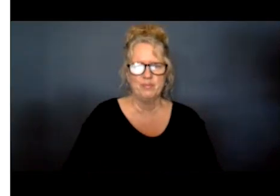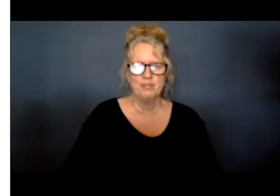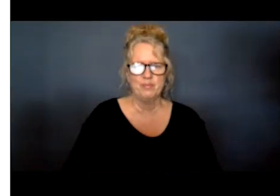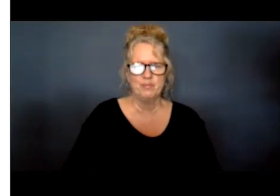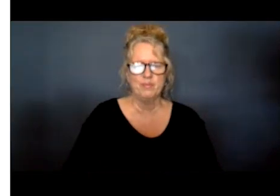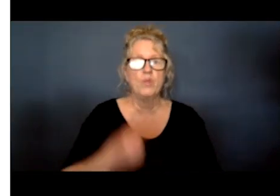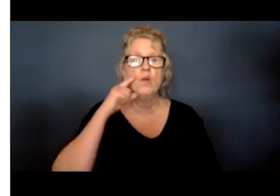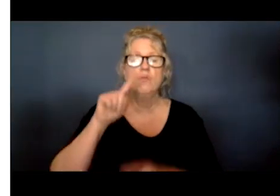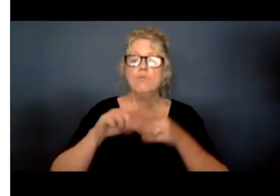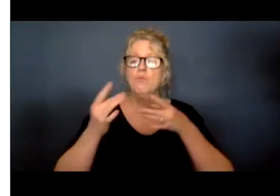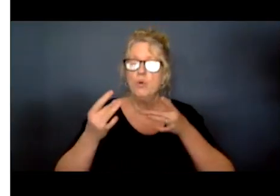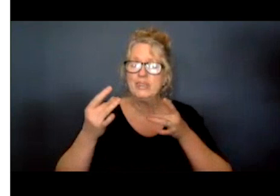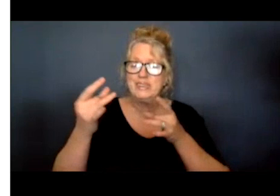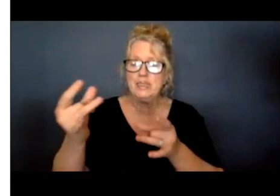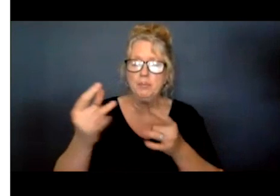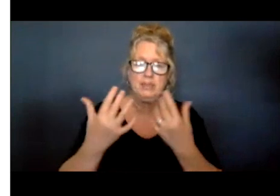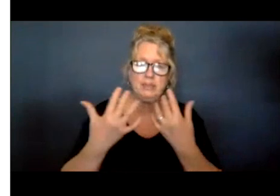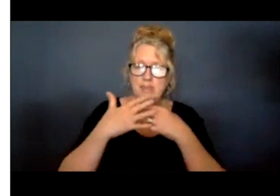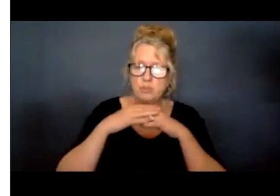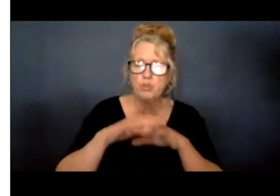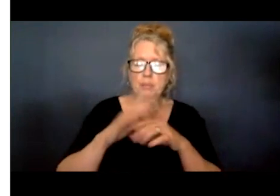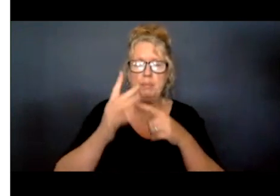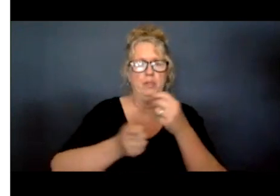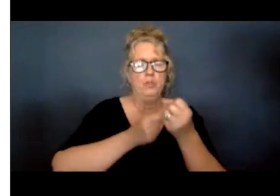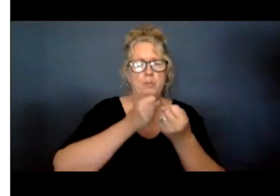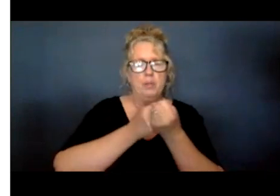Seamless integration and support for universal design.